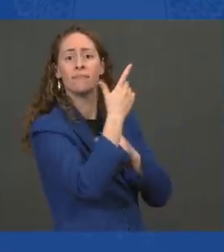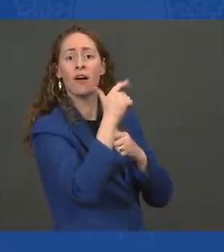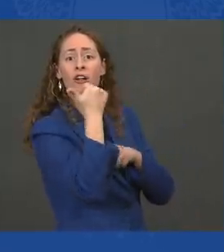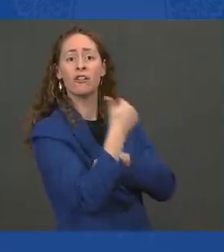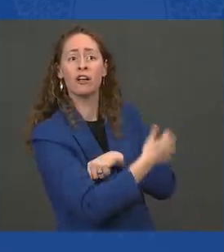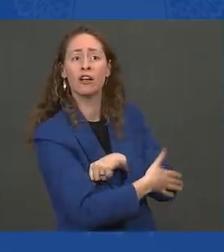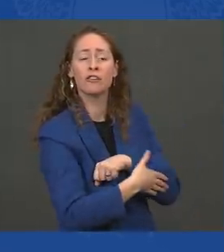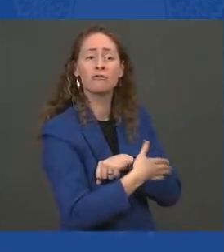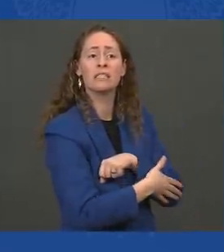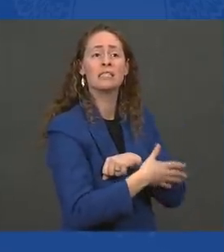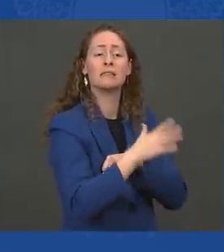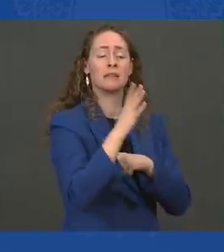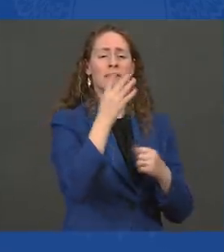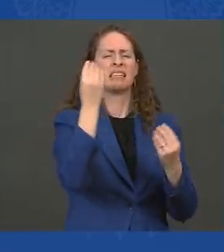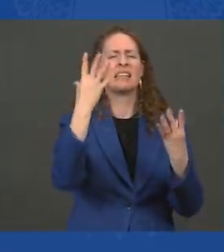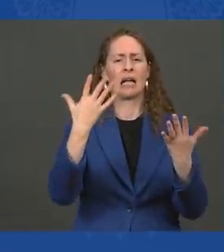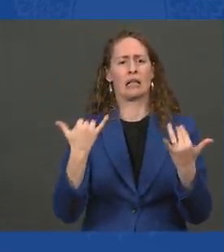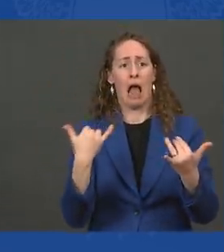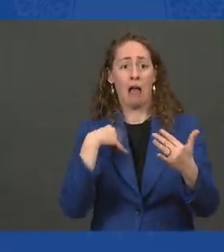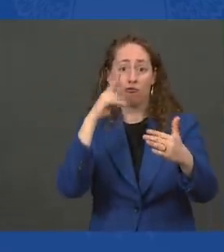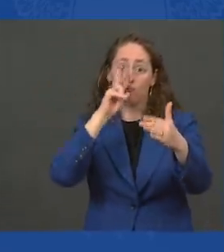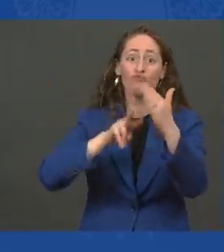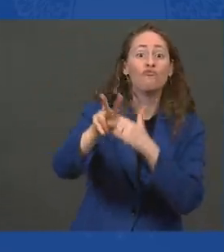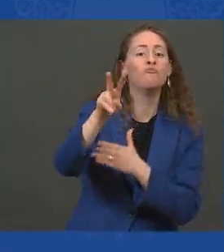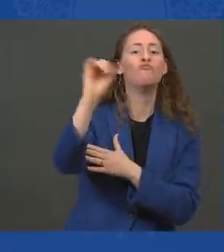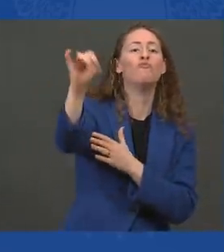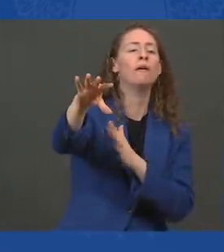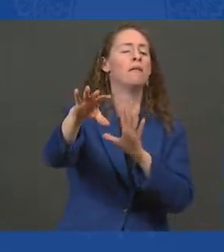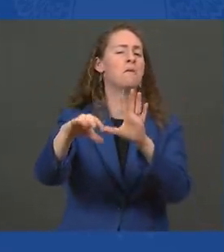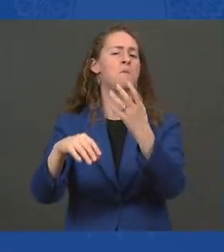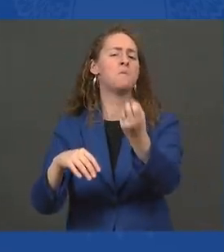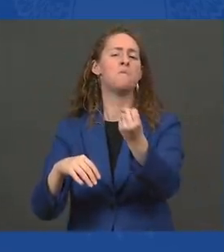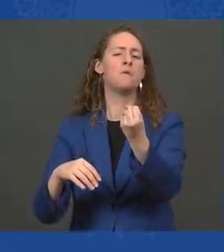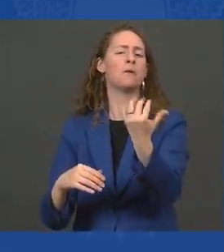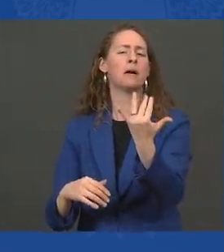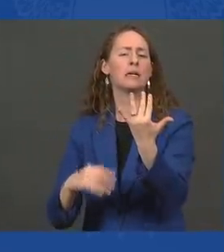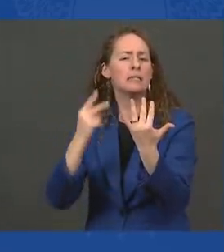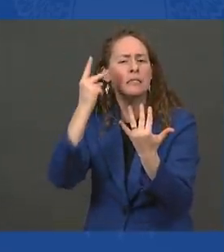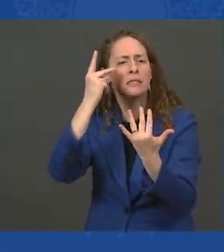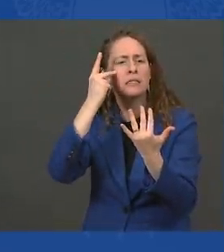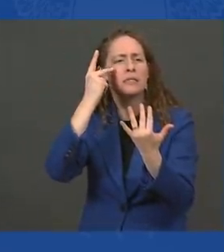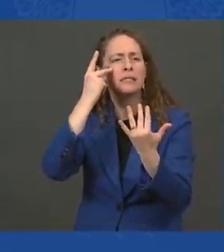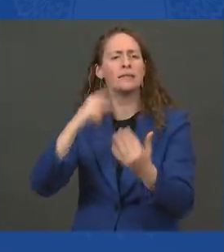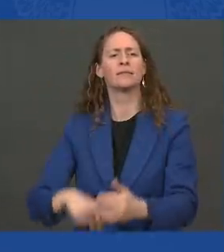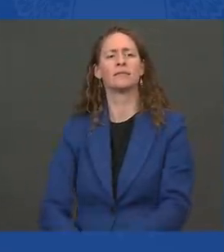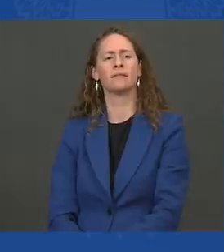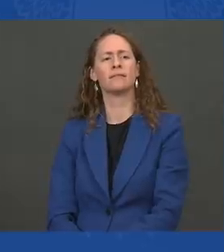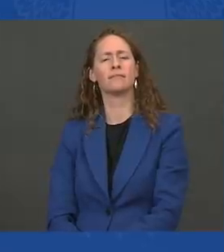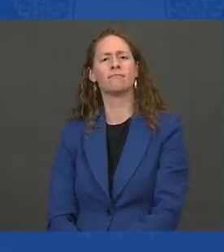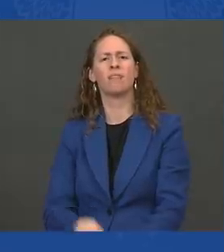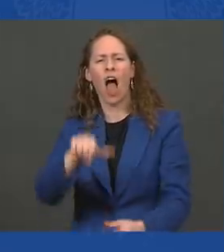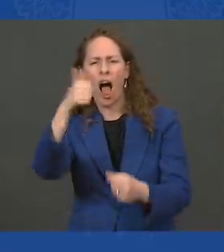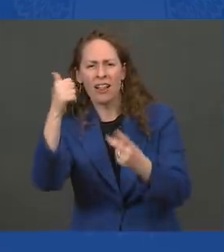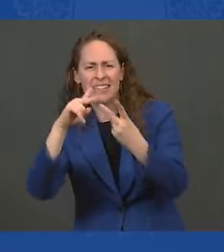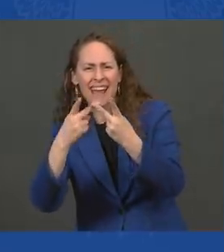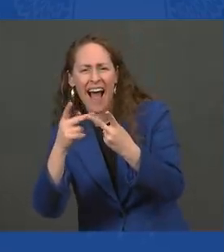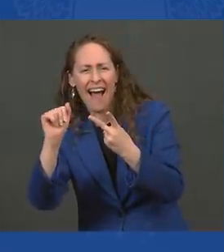And so the other Alex doesn't have a heart attack, I want to call on him. Is it -- is it -- The Press: Yes -- The Press: Mr. President, hi.